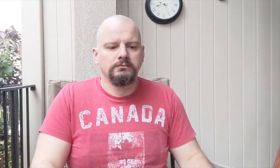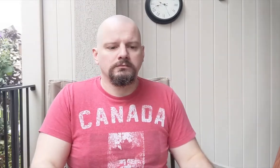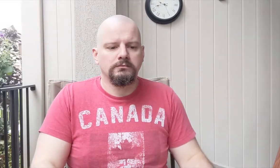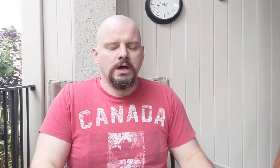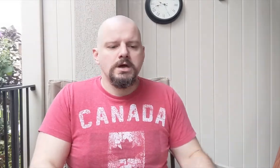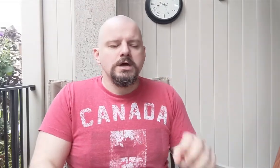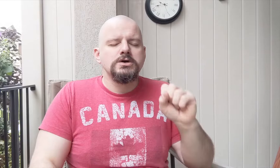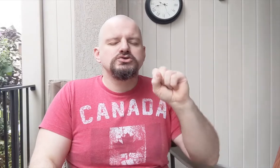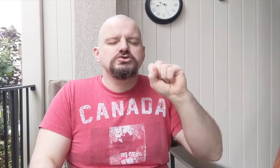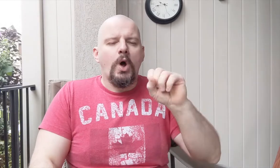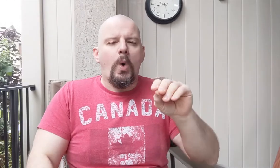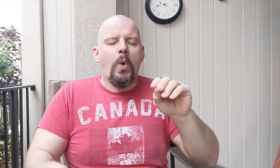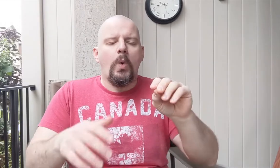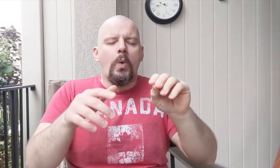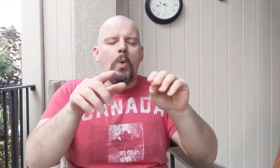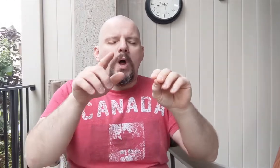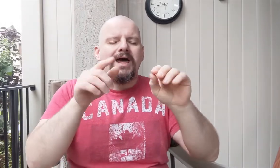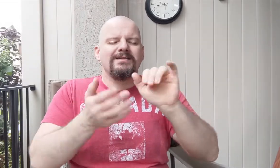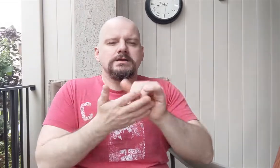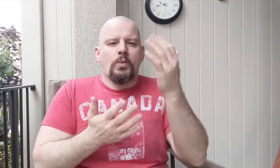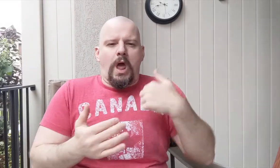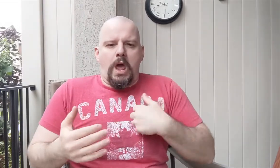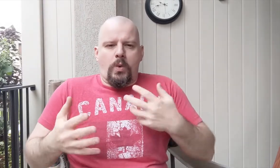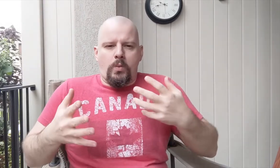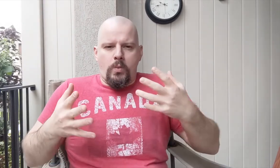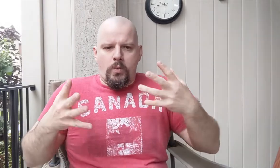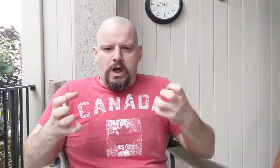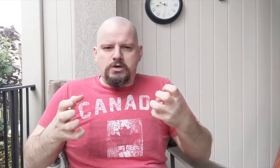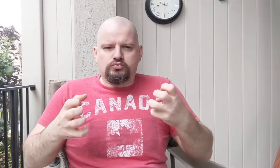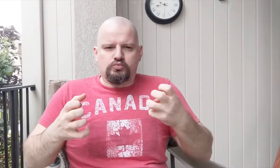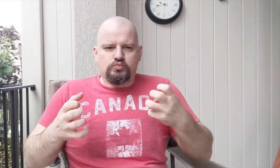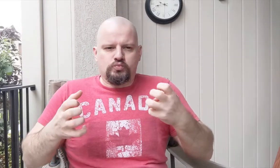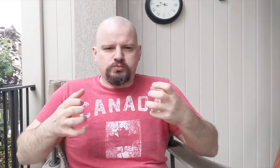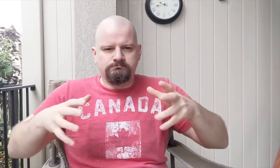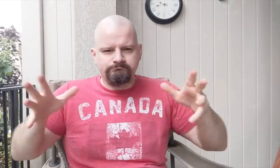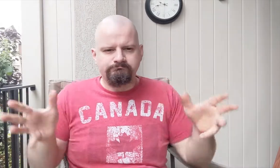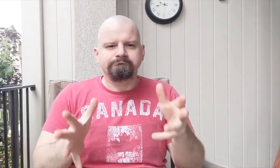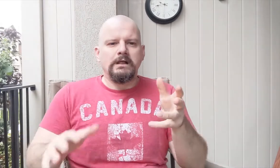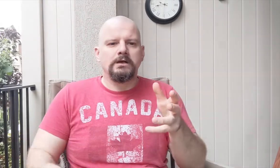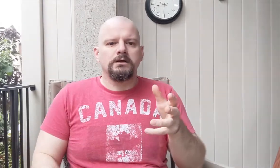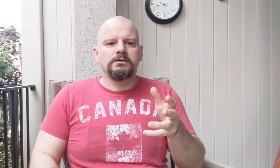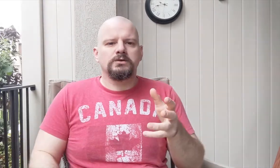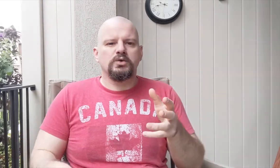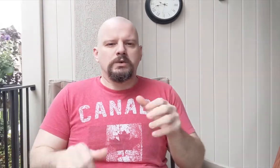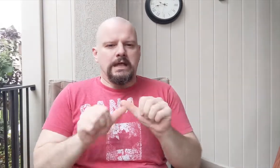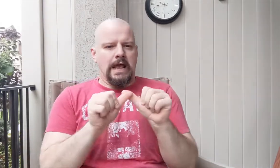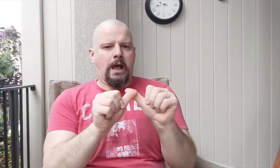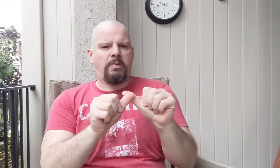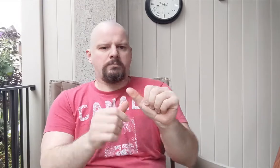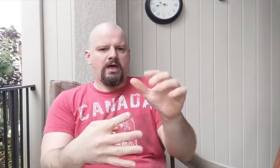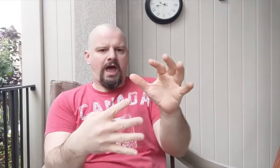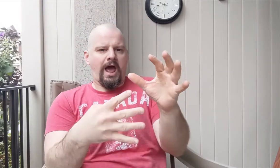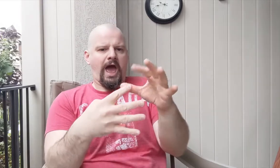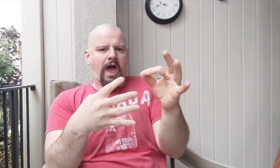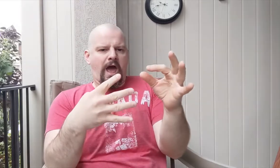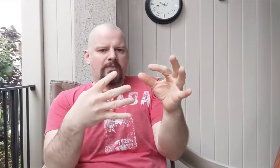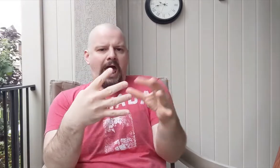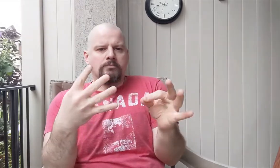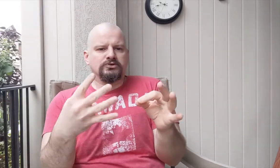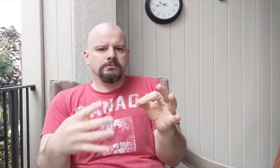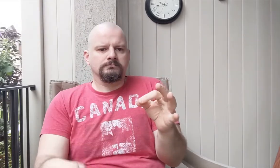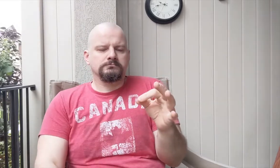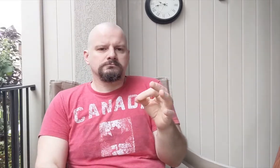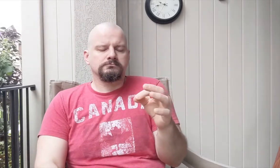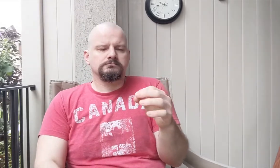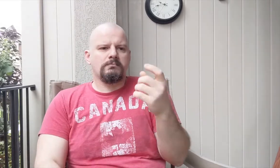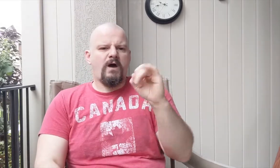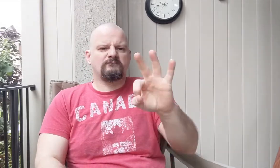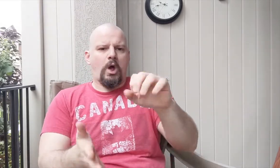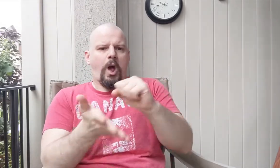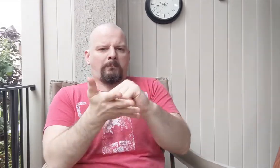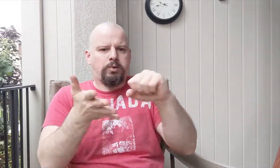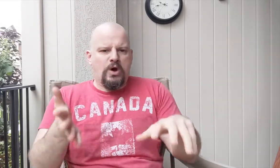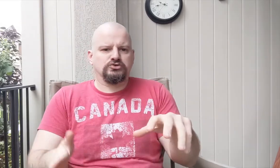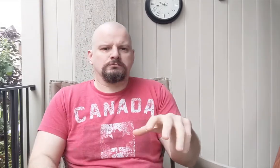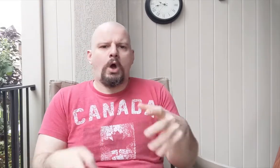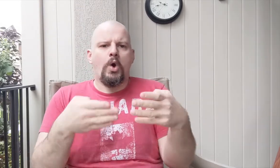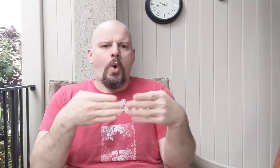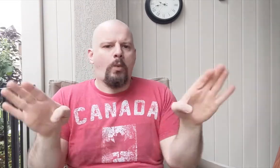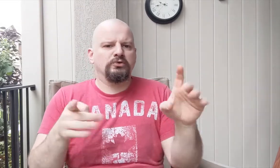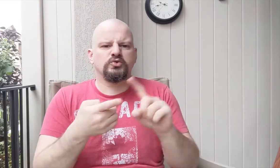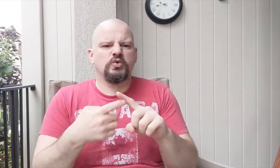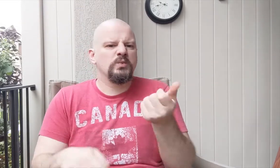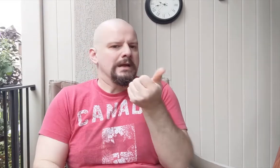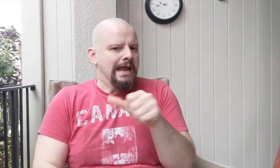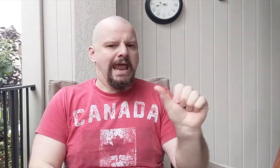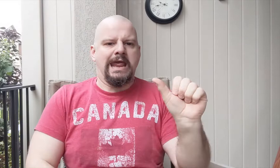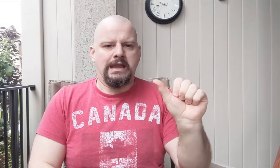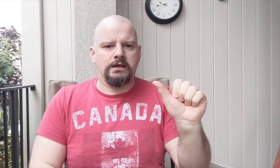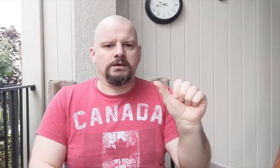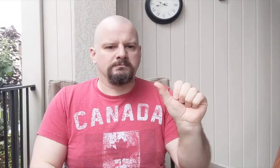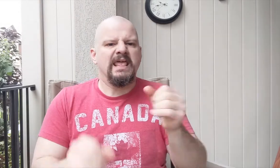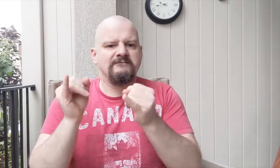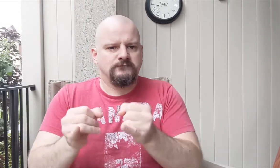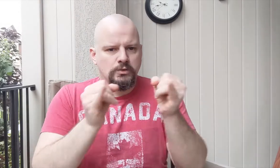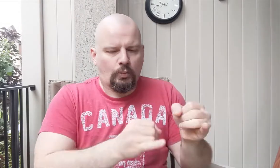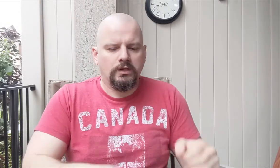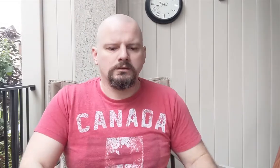So this is why we want to keep an option of abortion open to any individual.